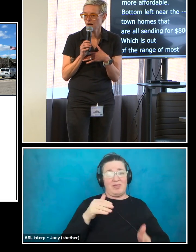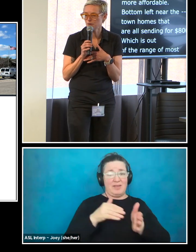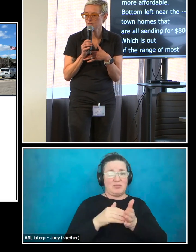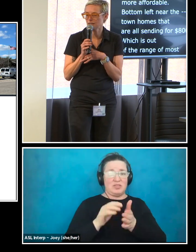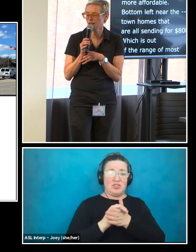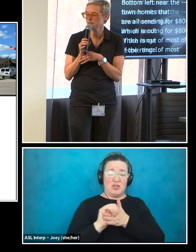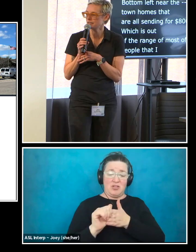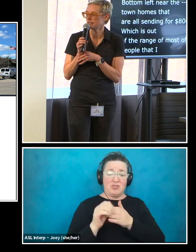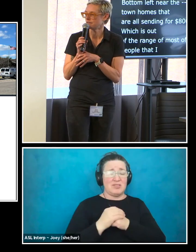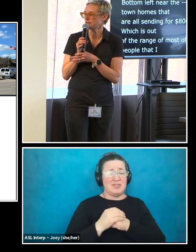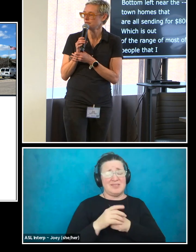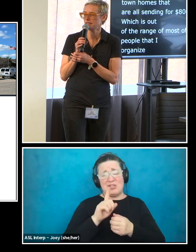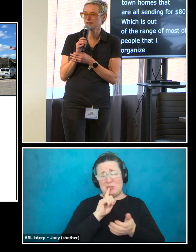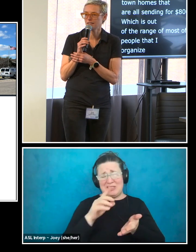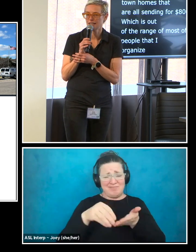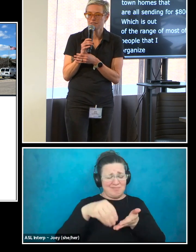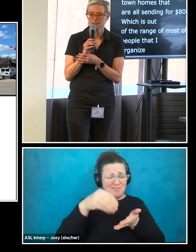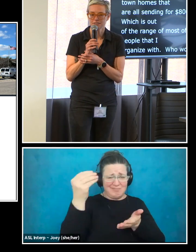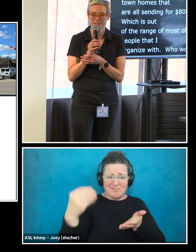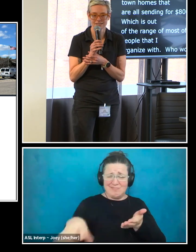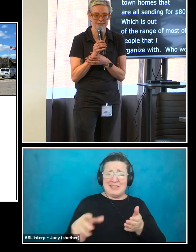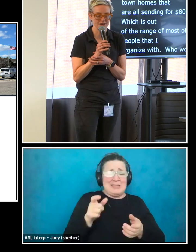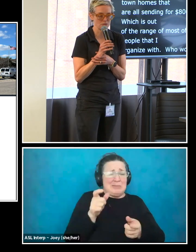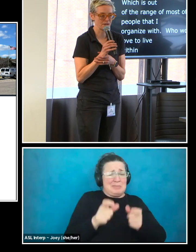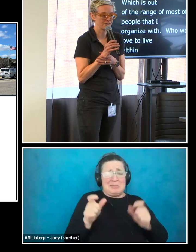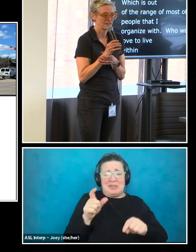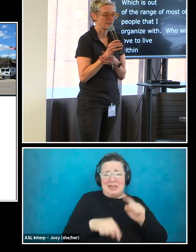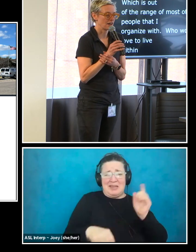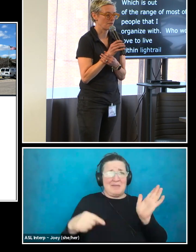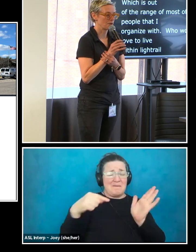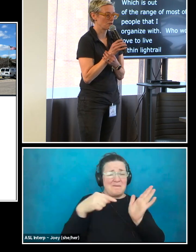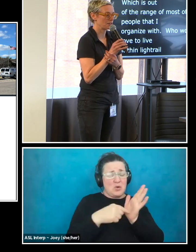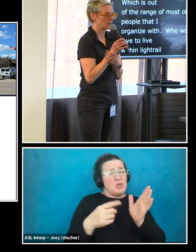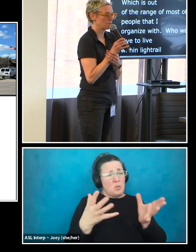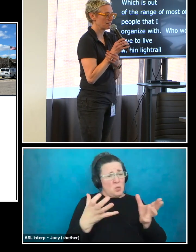um, who would love to live within light rail in Seattle, but um, you know, within within